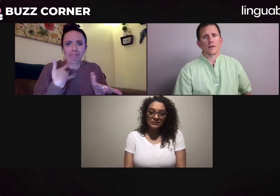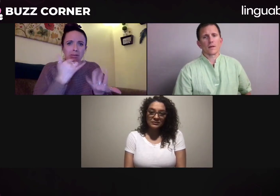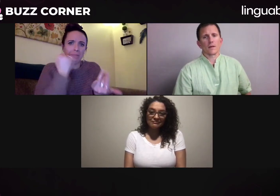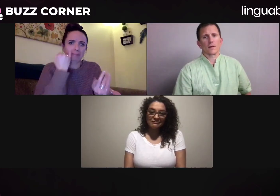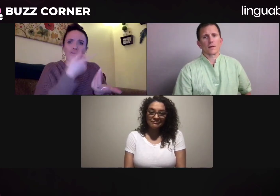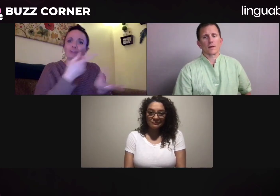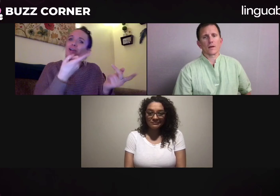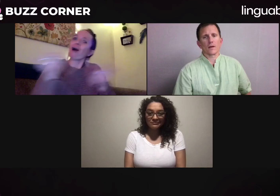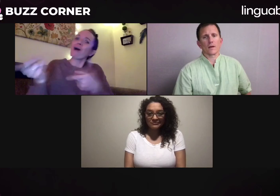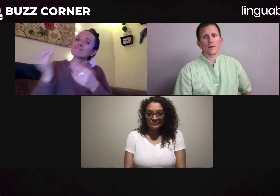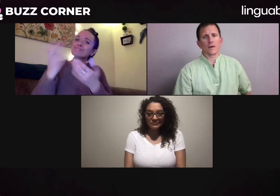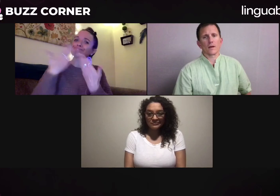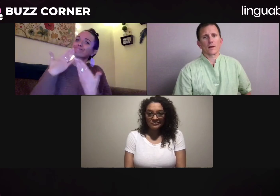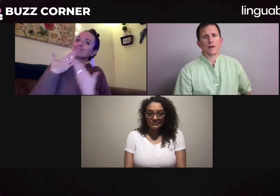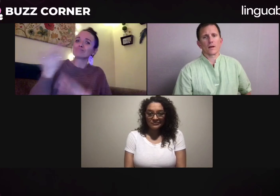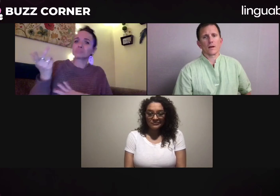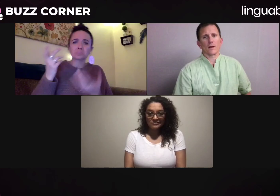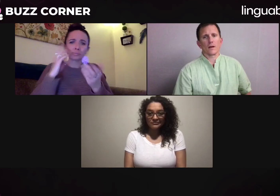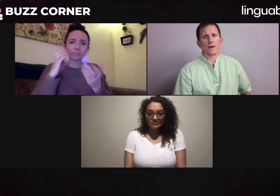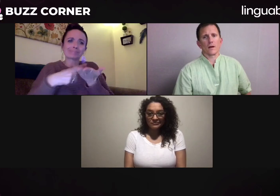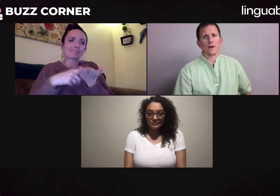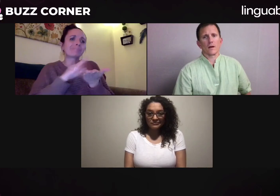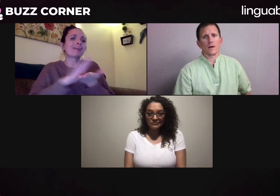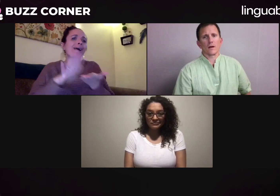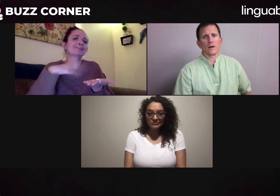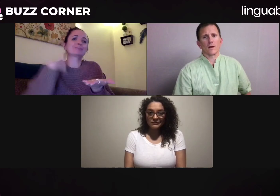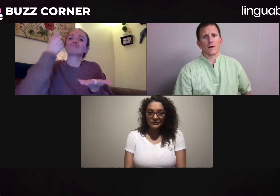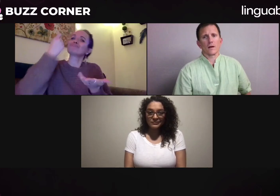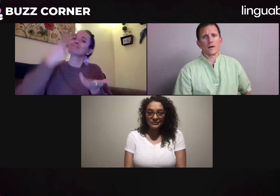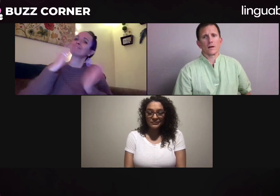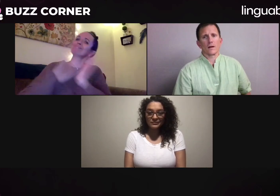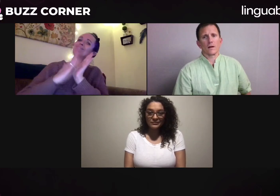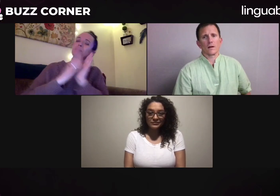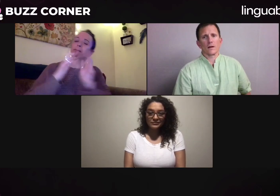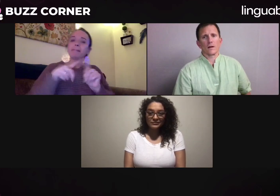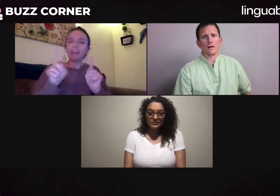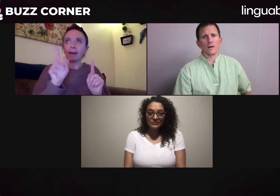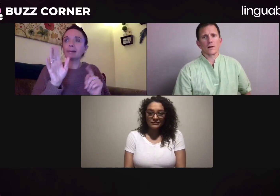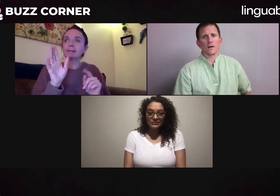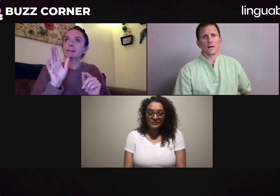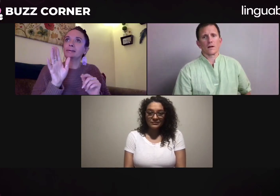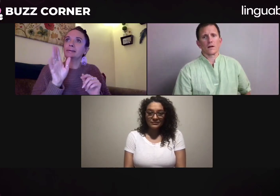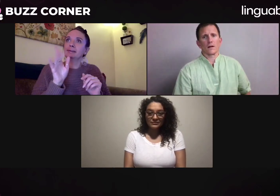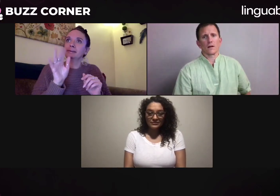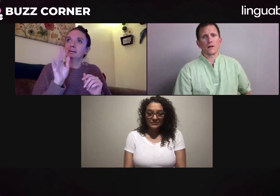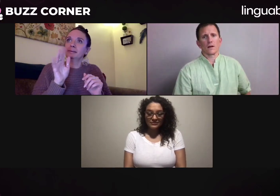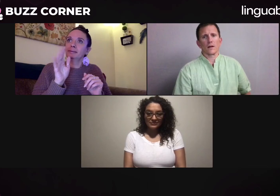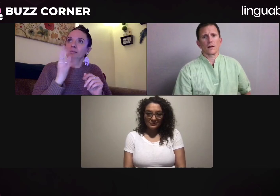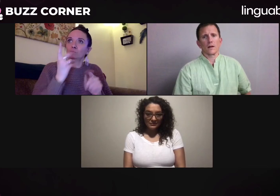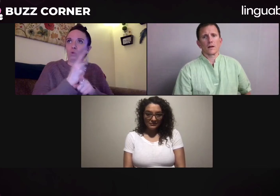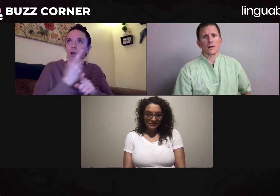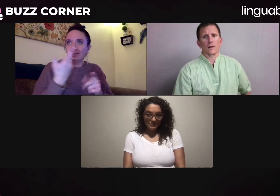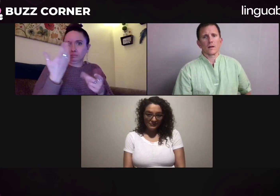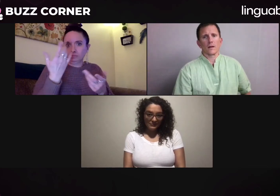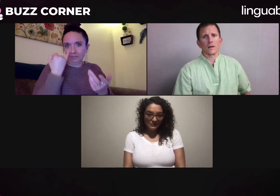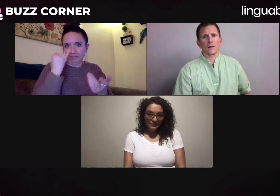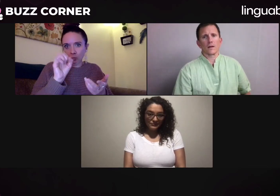I don't think that that's a problem because they're expressing thanks and that they're recognizing the quality of the interpreter. And that's fine.